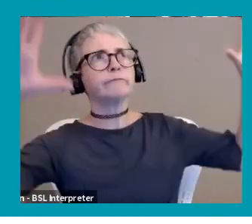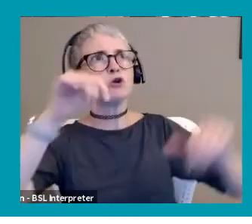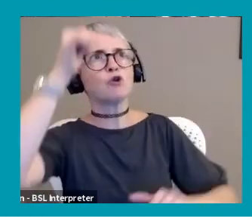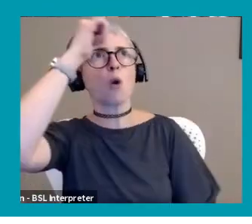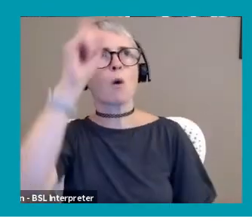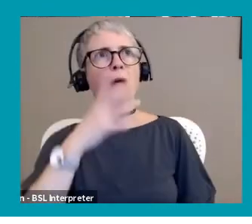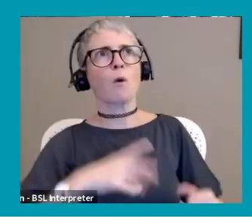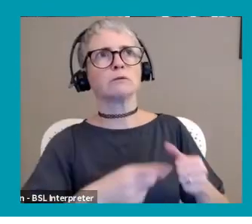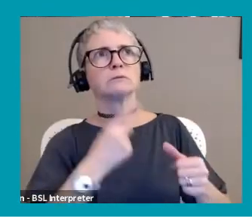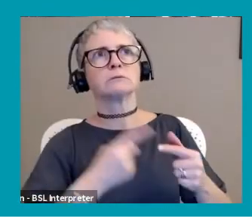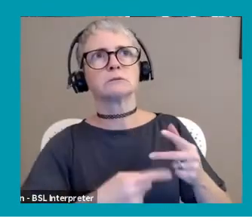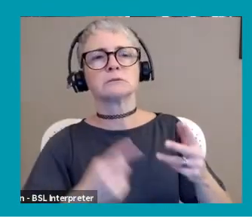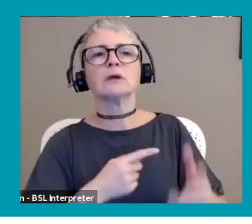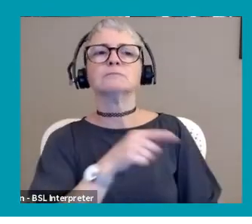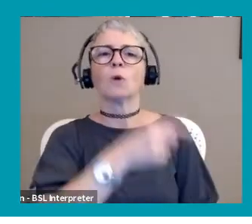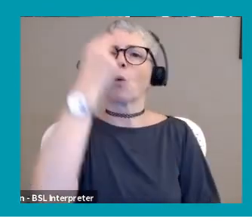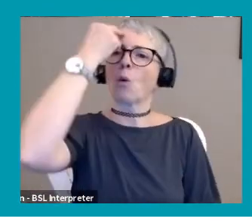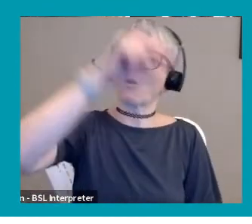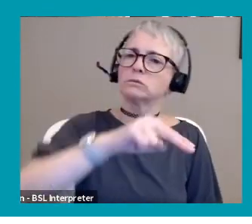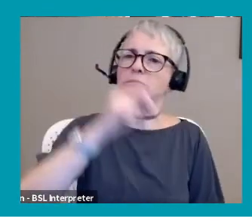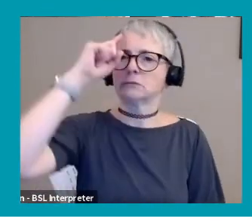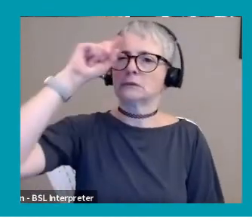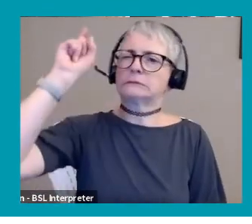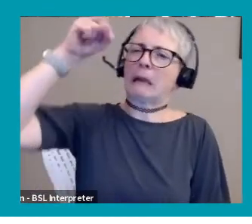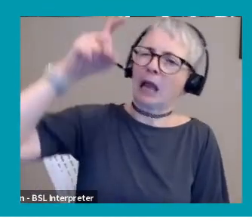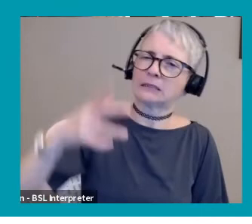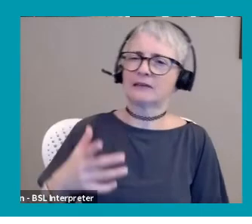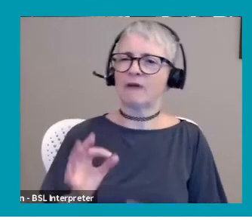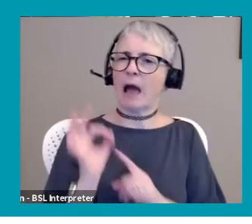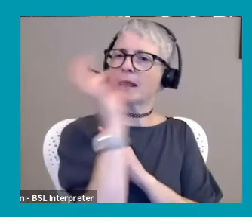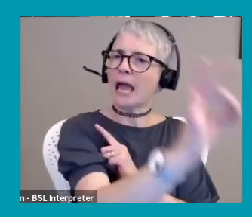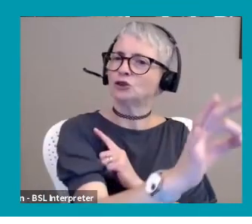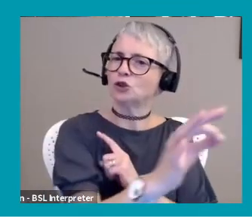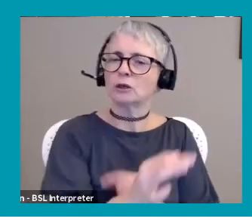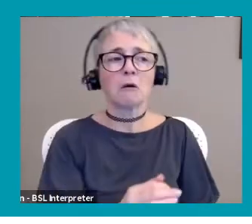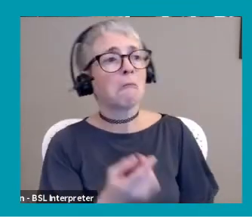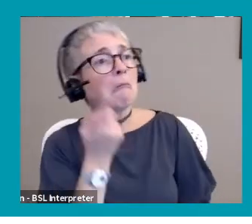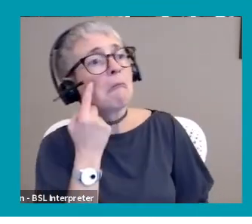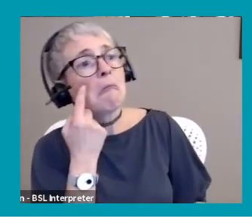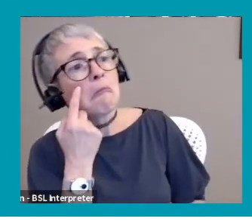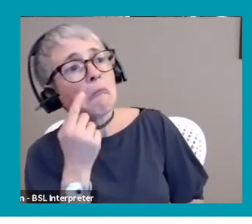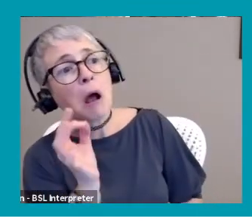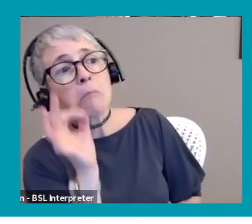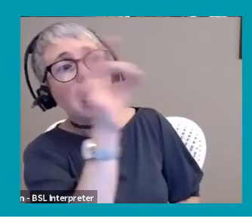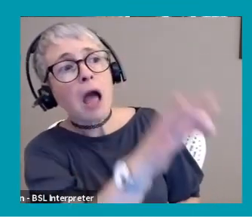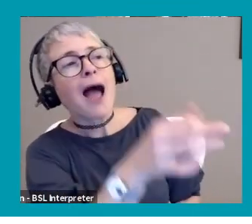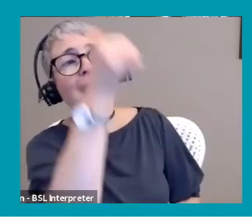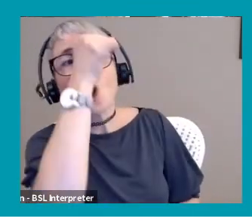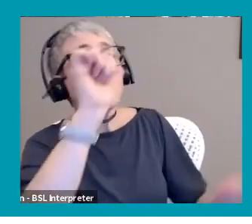That's where applications can be really useful. So speculative applications mean applying for jobs that don't exist yet